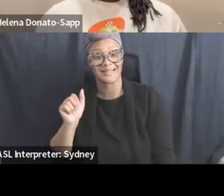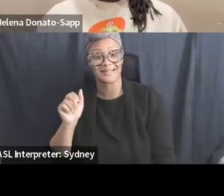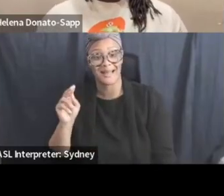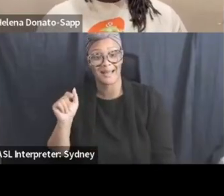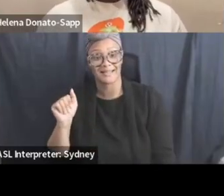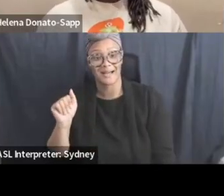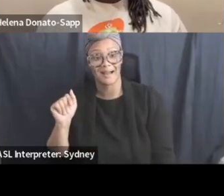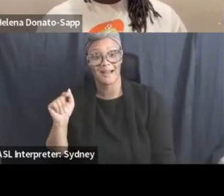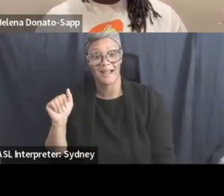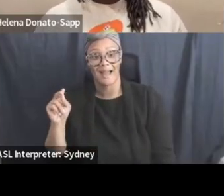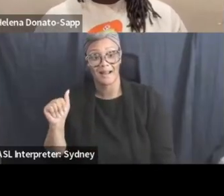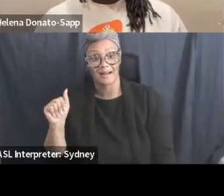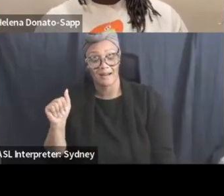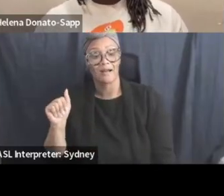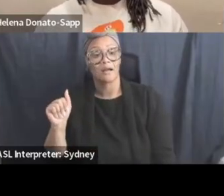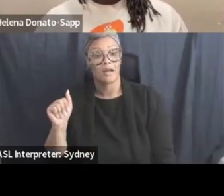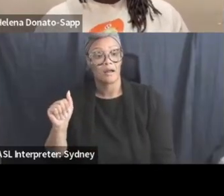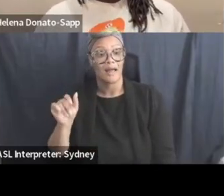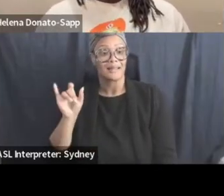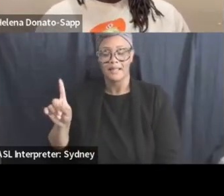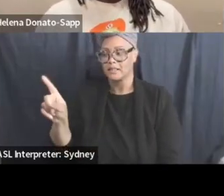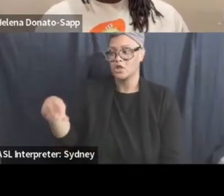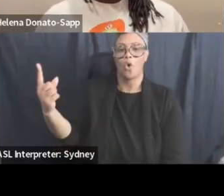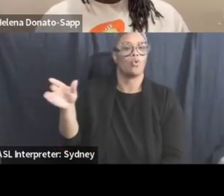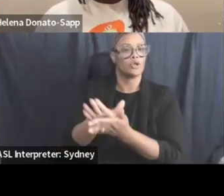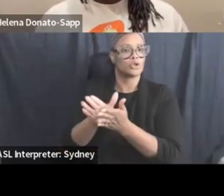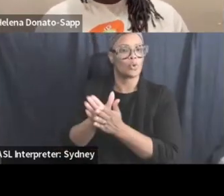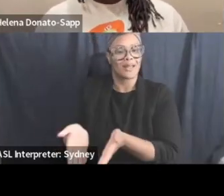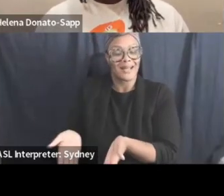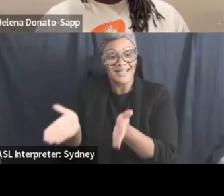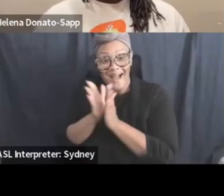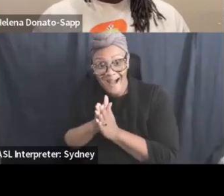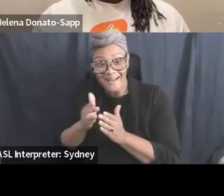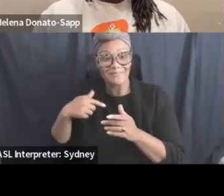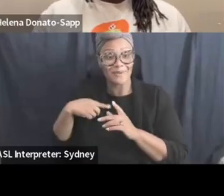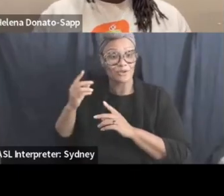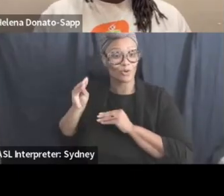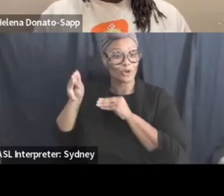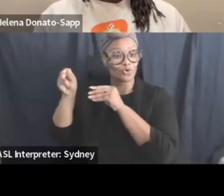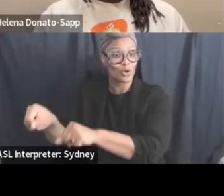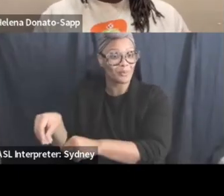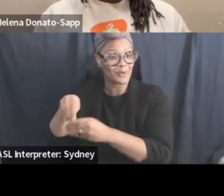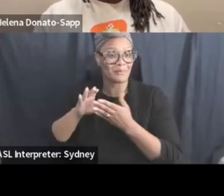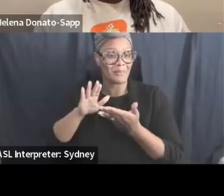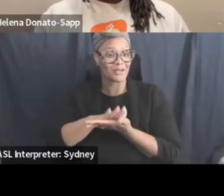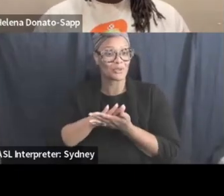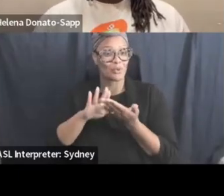to ask me to contribute my assets to my school community. They asked me to read a poem in the